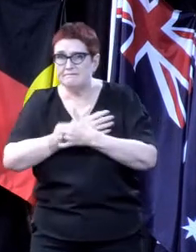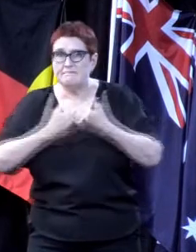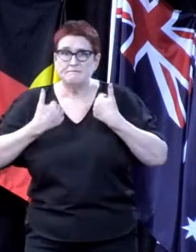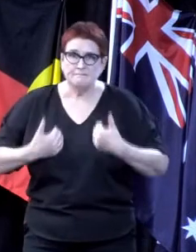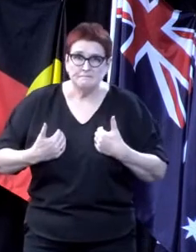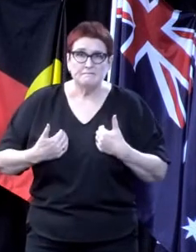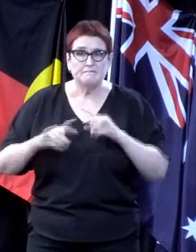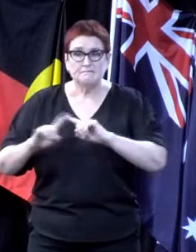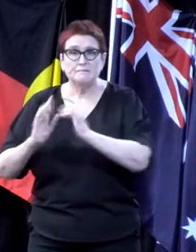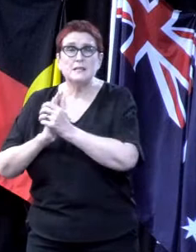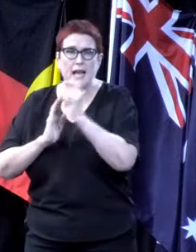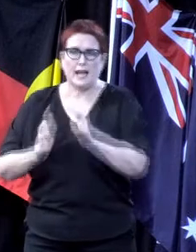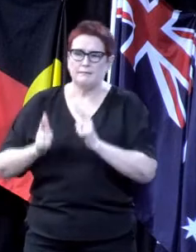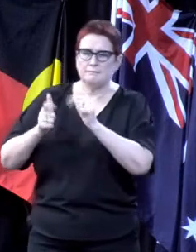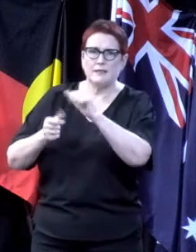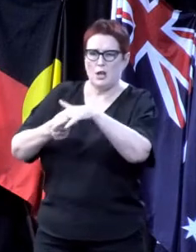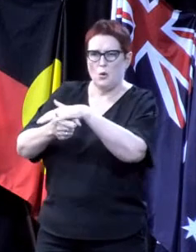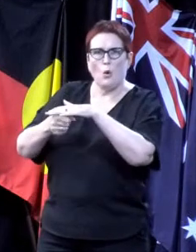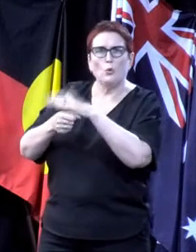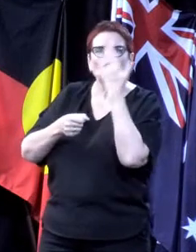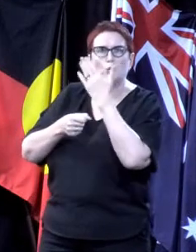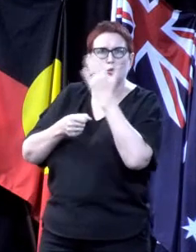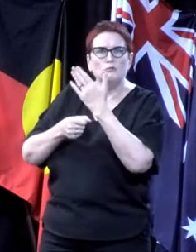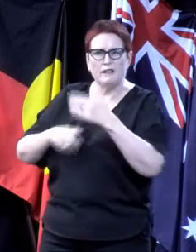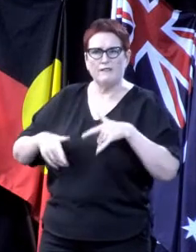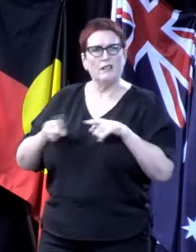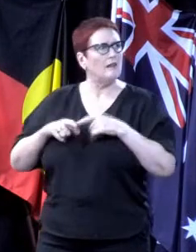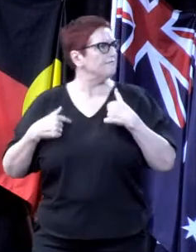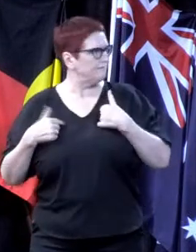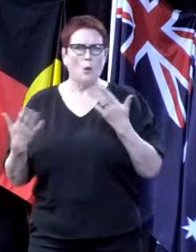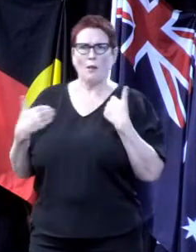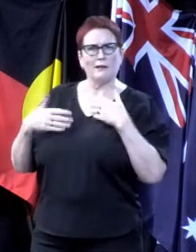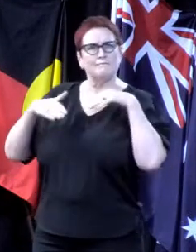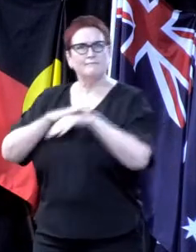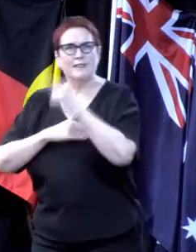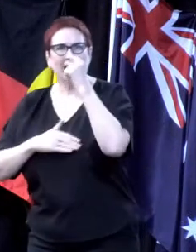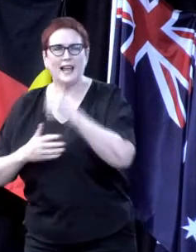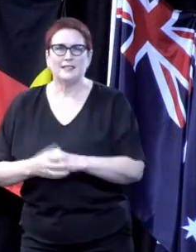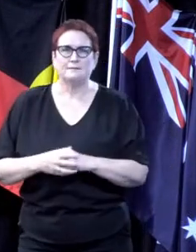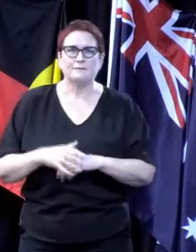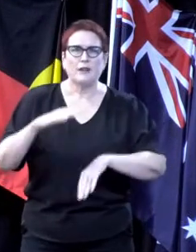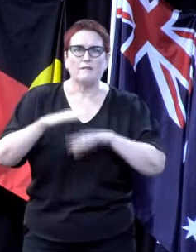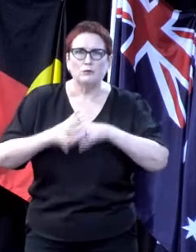to attend their local school and be welcome, access, participate, and fully engage with the curriculum